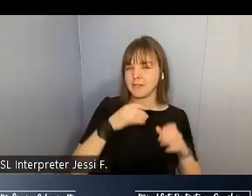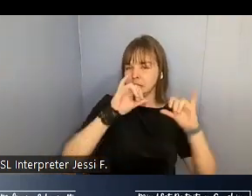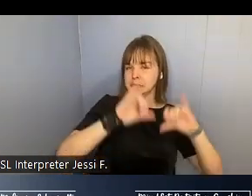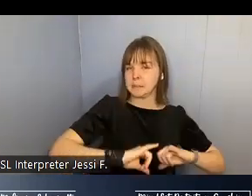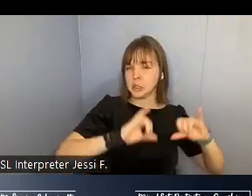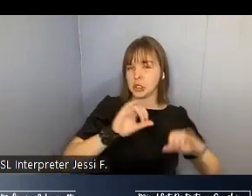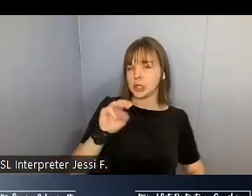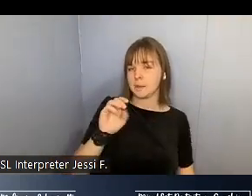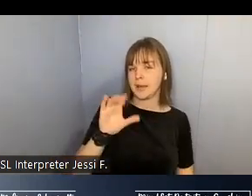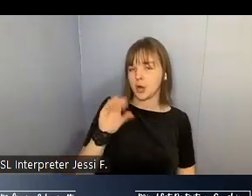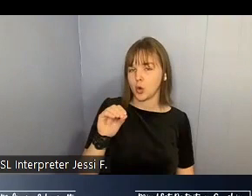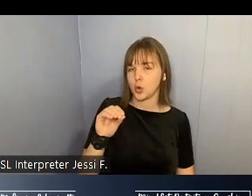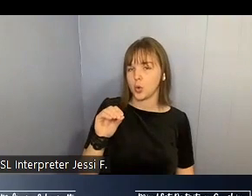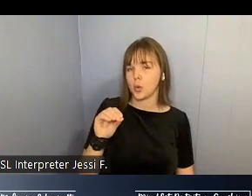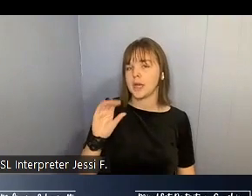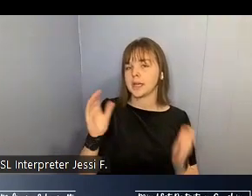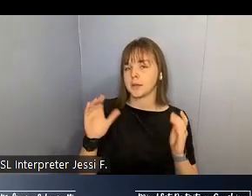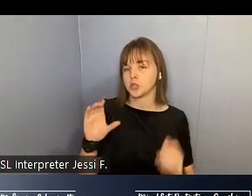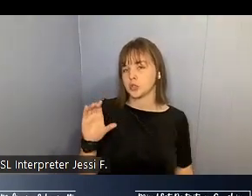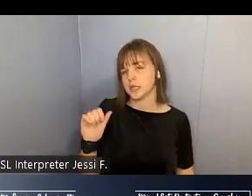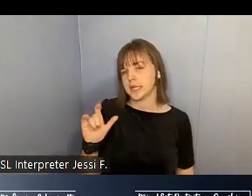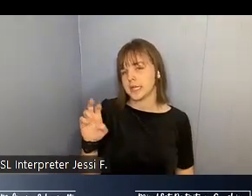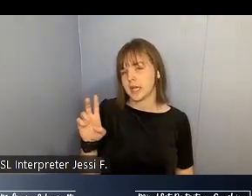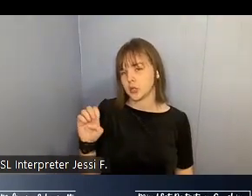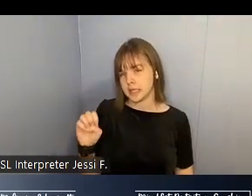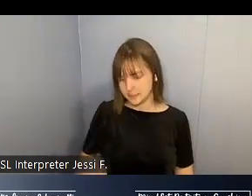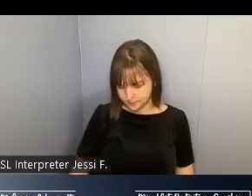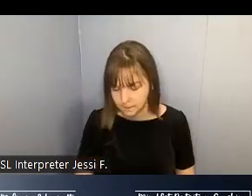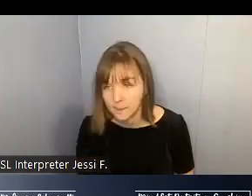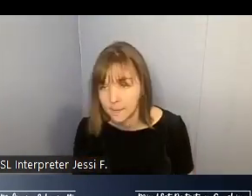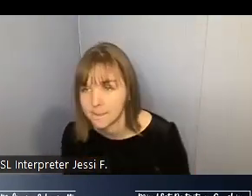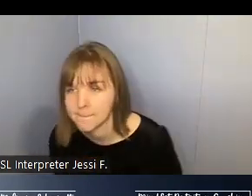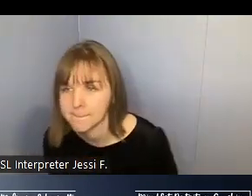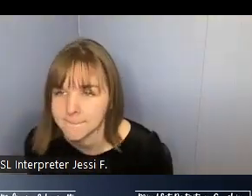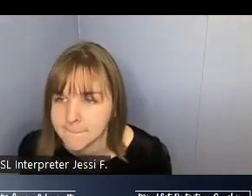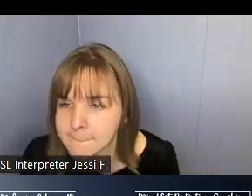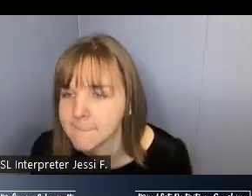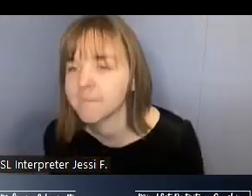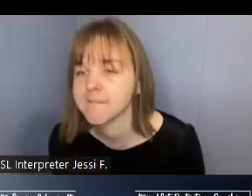So it says macros versus calorie, for instance. Well, macros are calories.